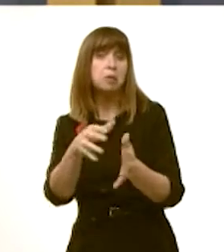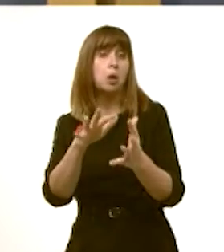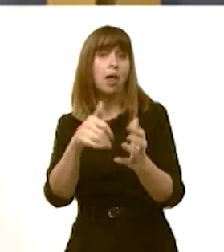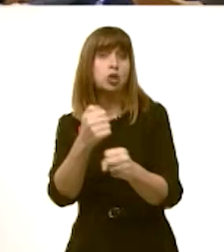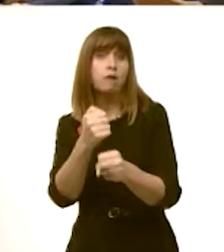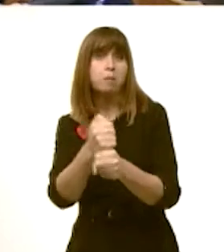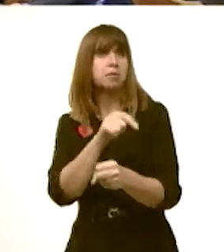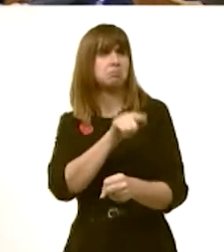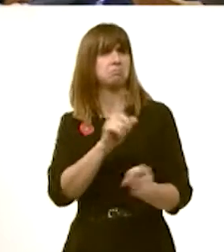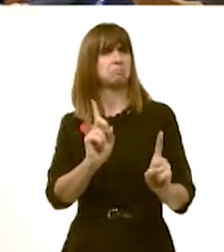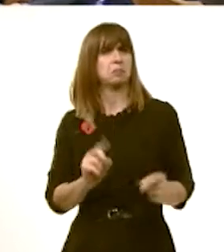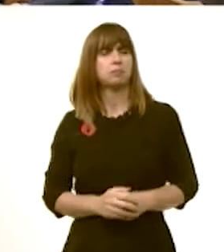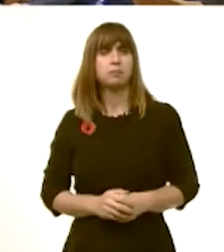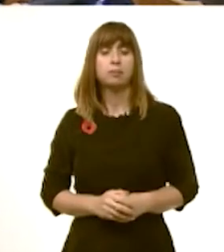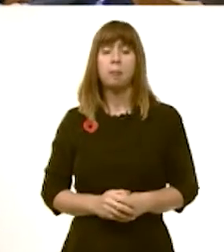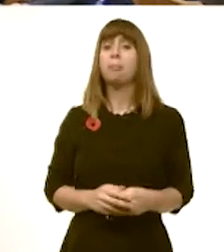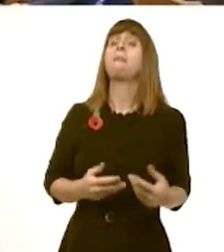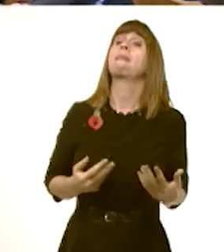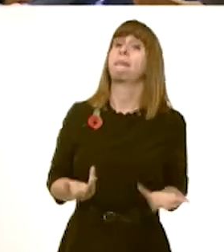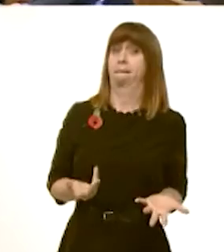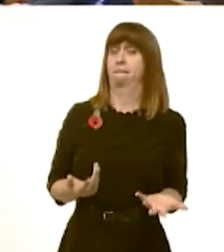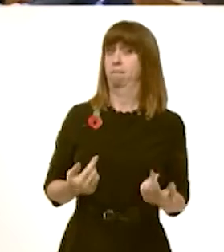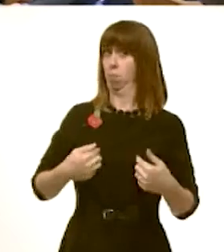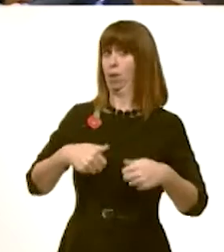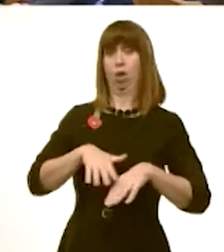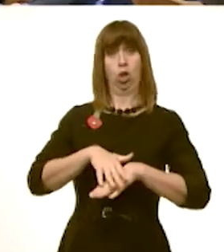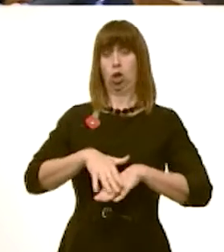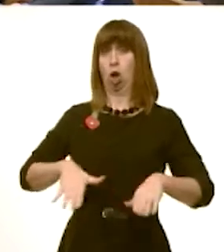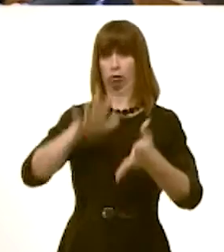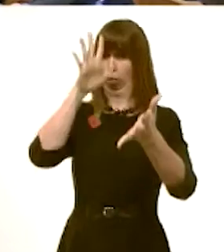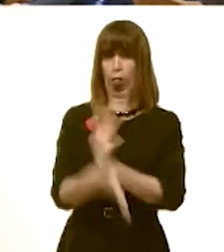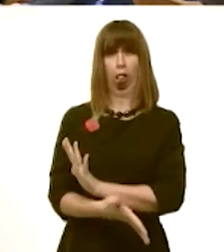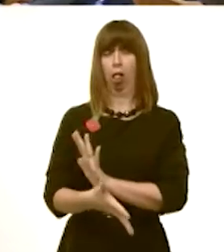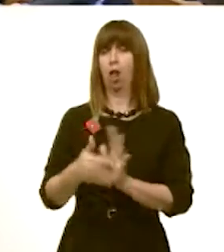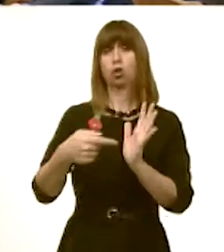Carwyn Jones: I can say one thing that we are not doing and that is wrecking trade union rights.